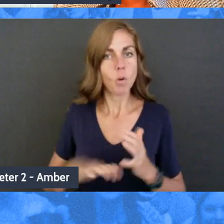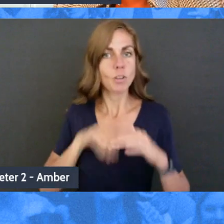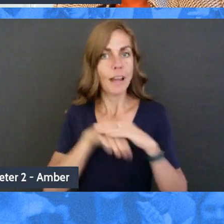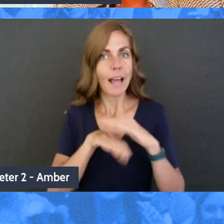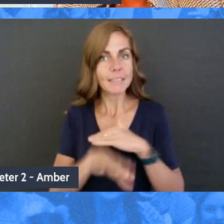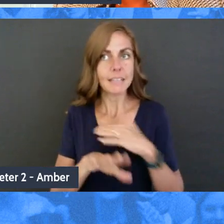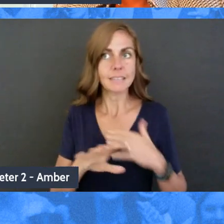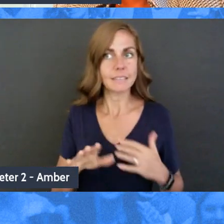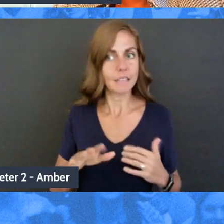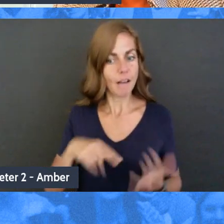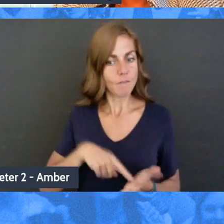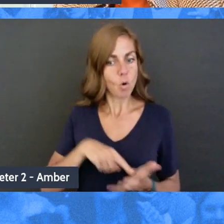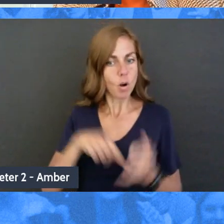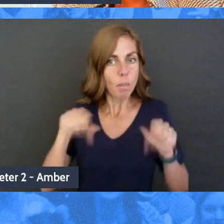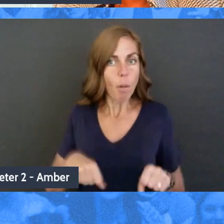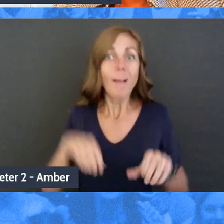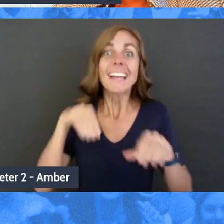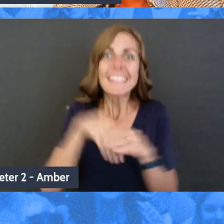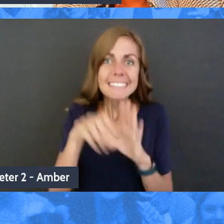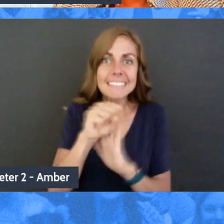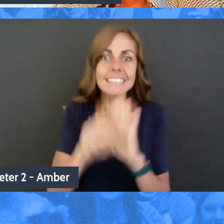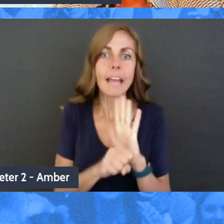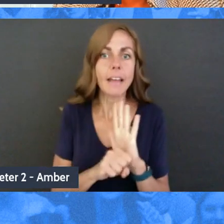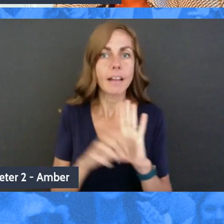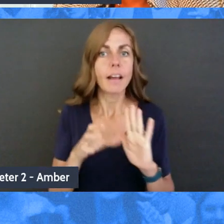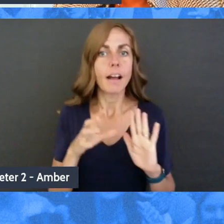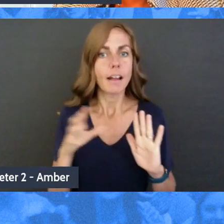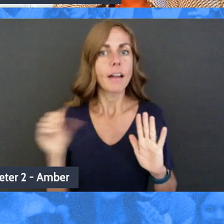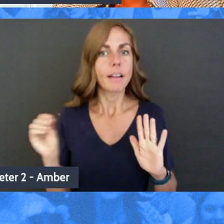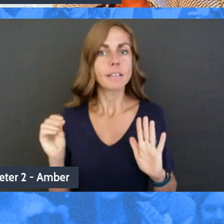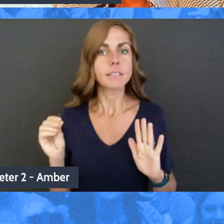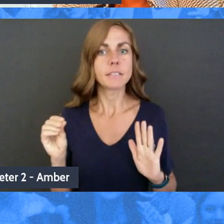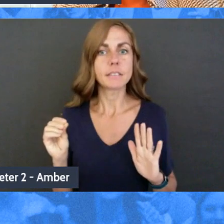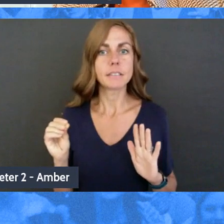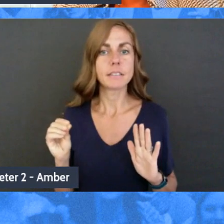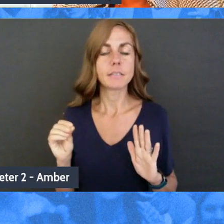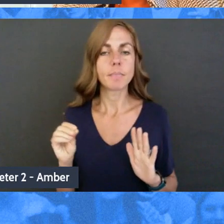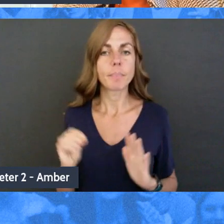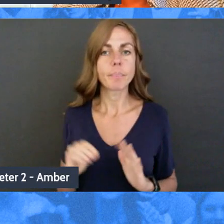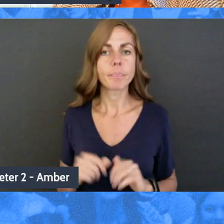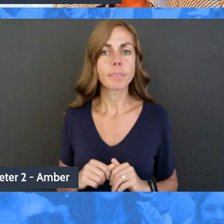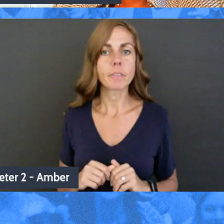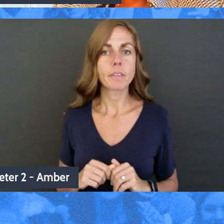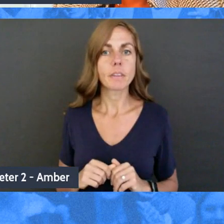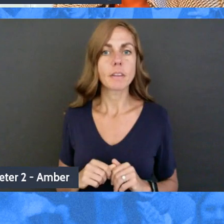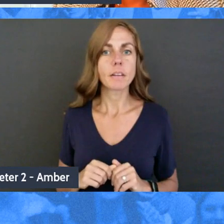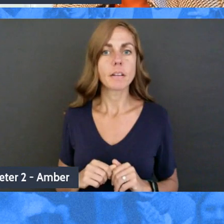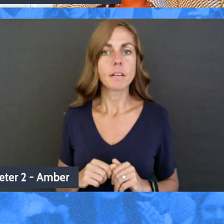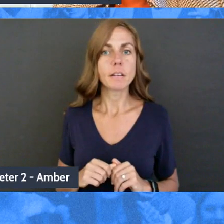And that the decisions are made between, a person who can't pregnant and their doctor